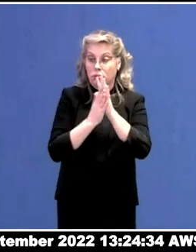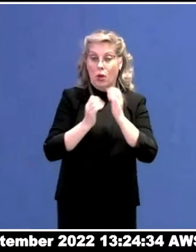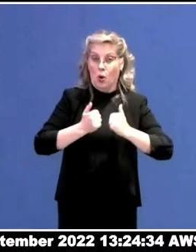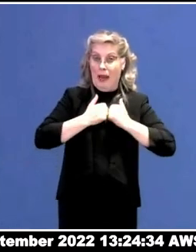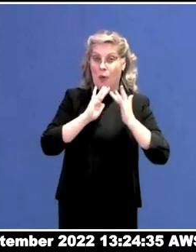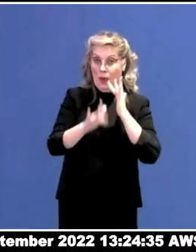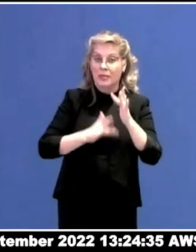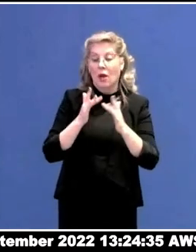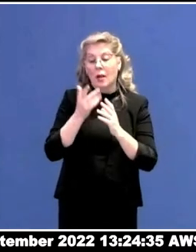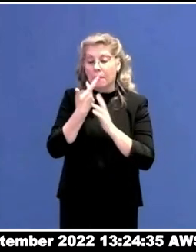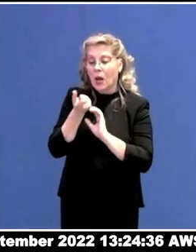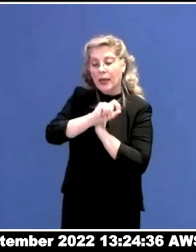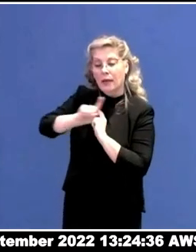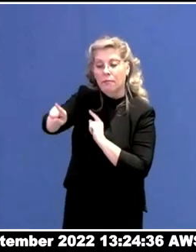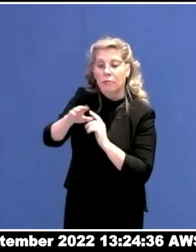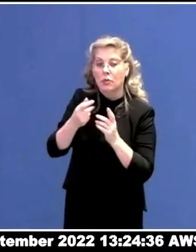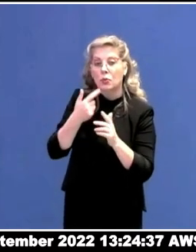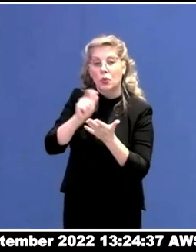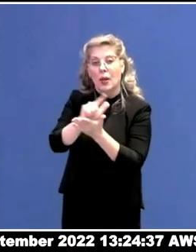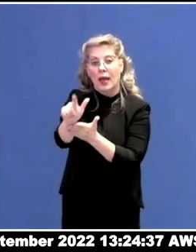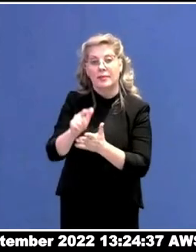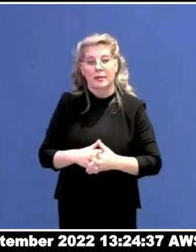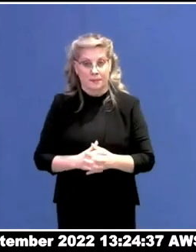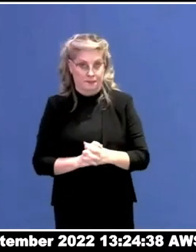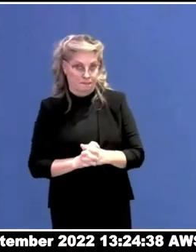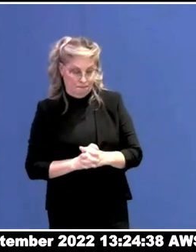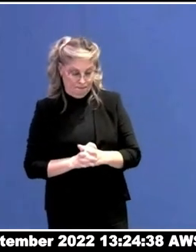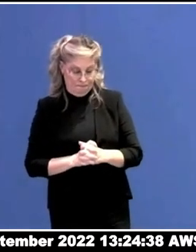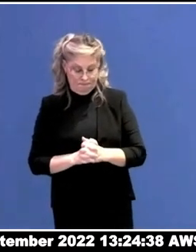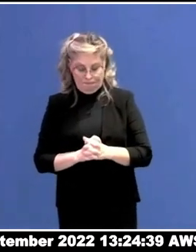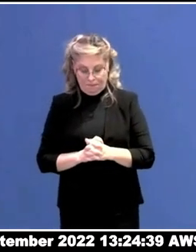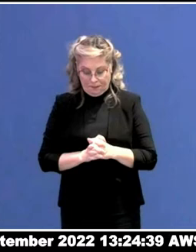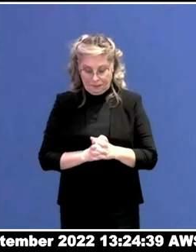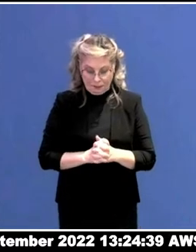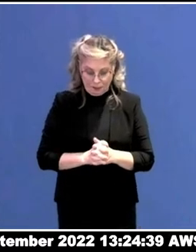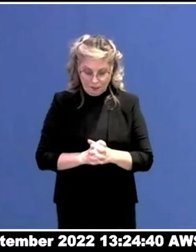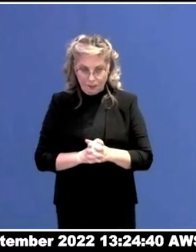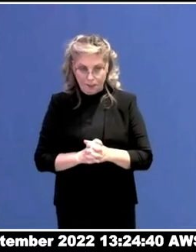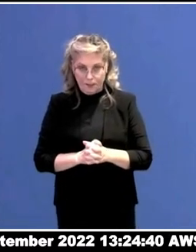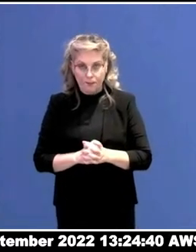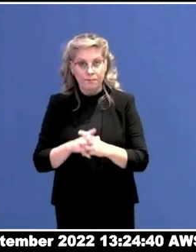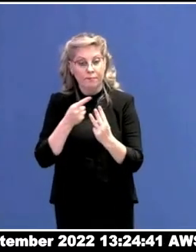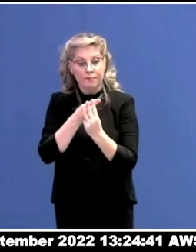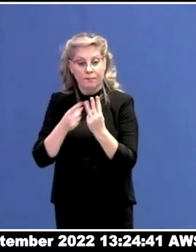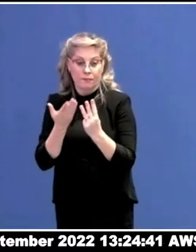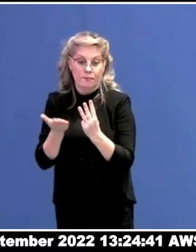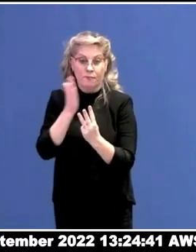Thank you. Ms Sharma, picking up on the Chair's question, have you got any knowledge from